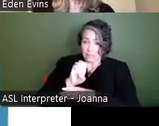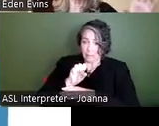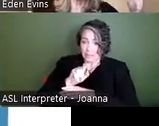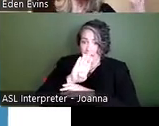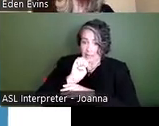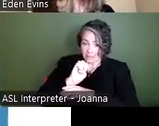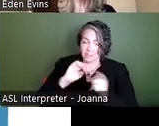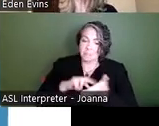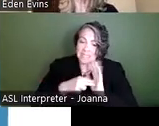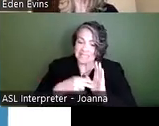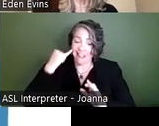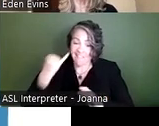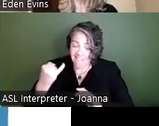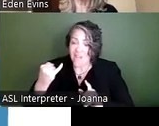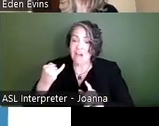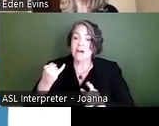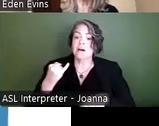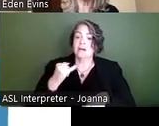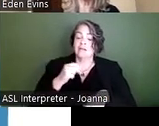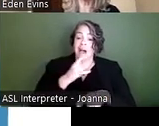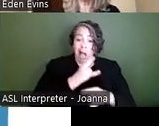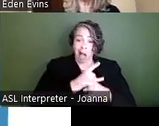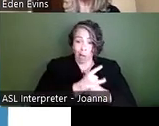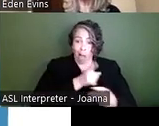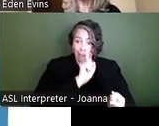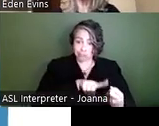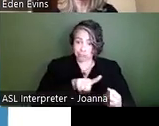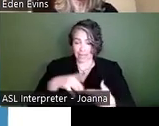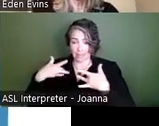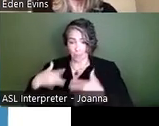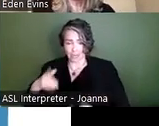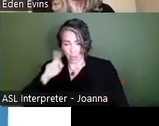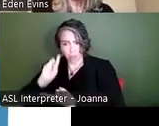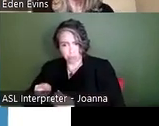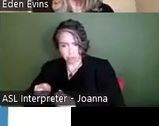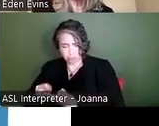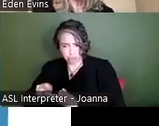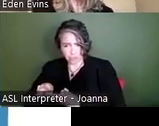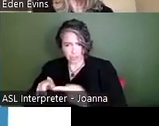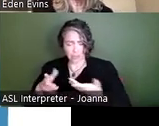control the depressive symptoms will be will be under control or go away.”